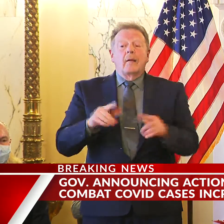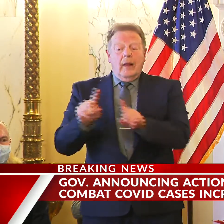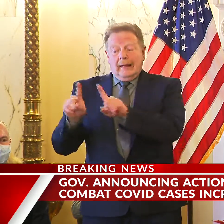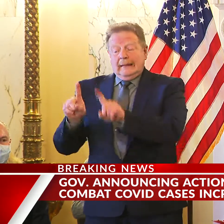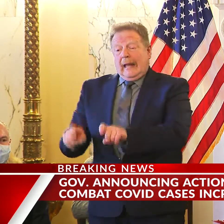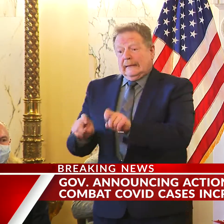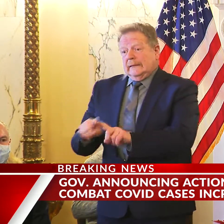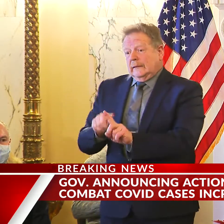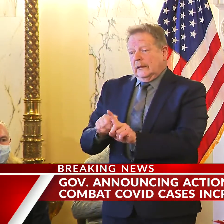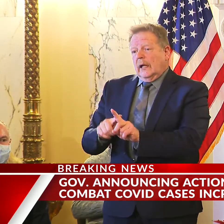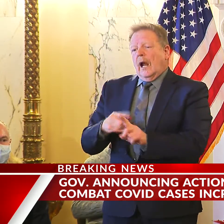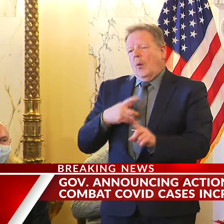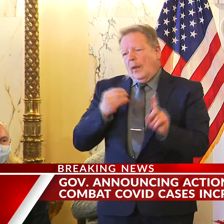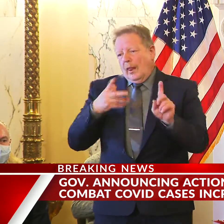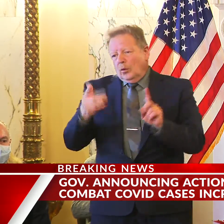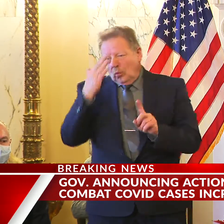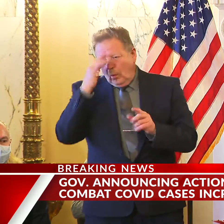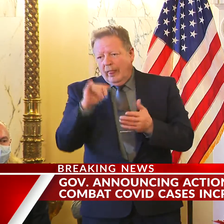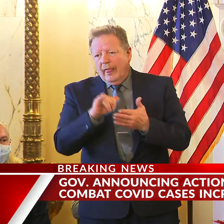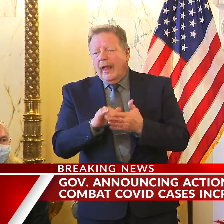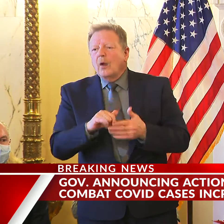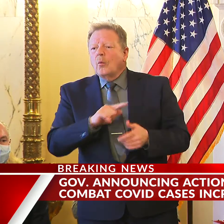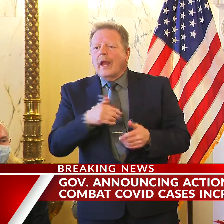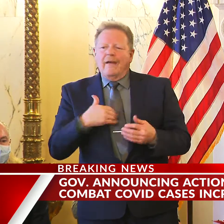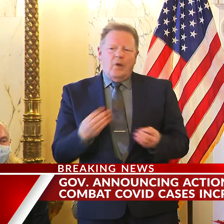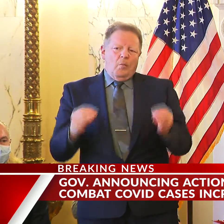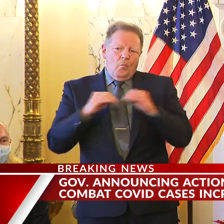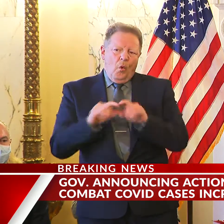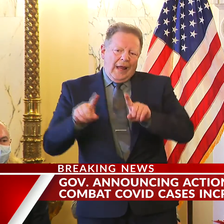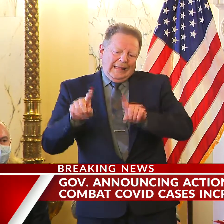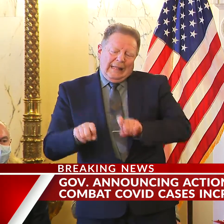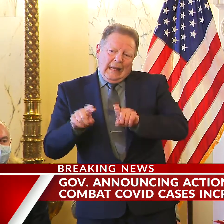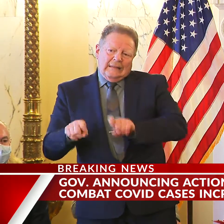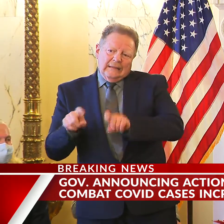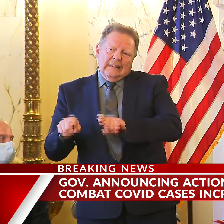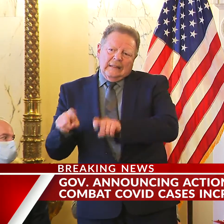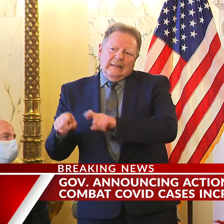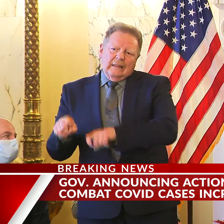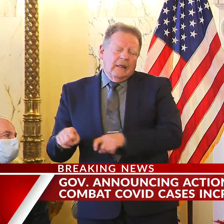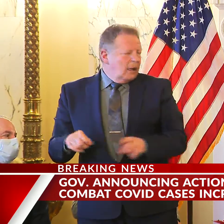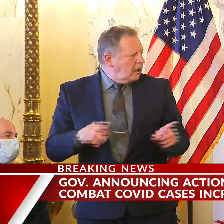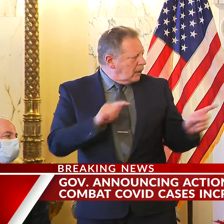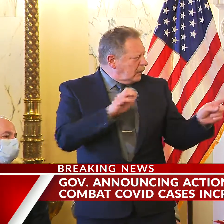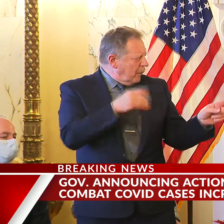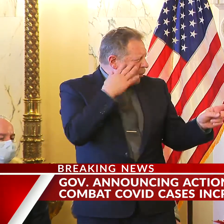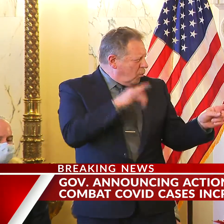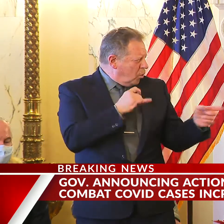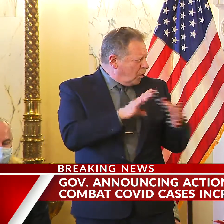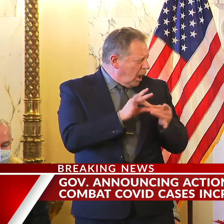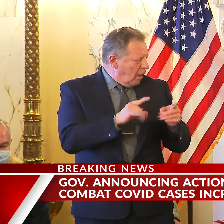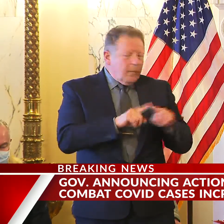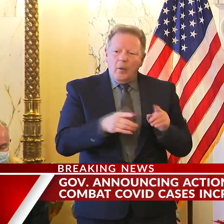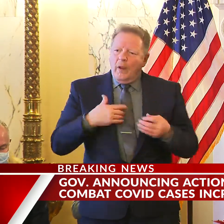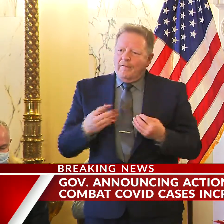THIS MORNING ABOUT. THEM UP SOON AS WE CAN ON THE TESTING ALL I CAN SAY IS